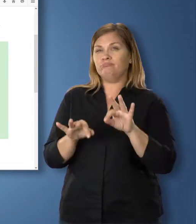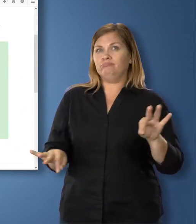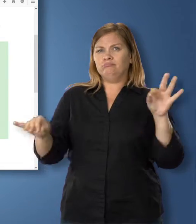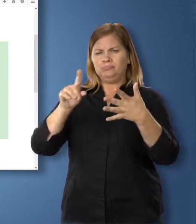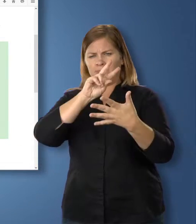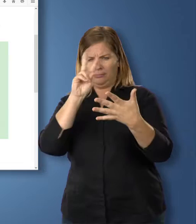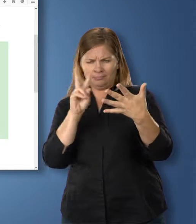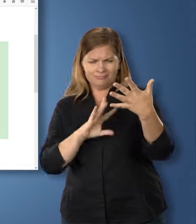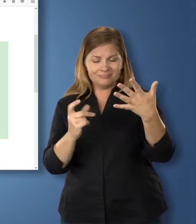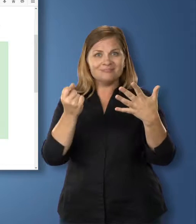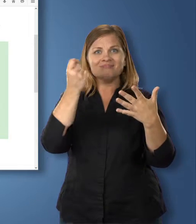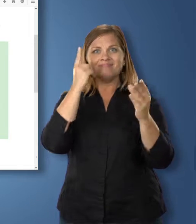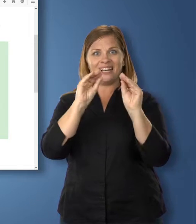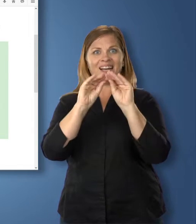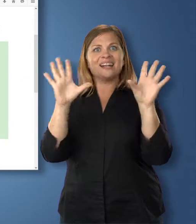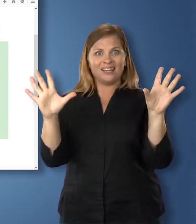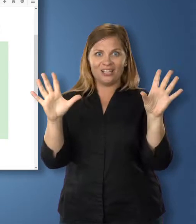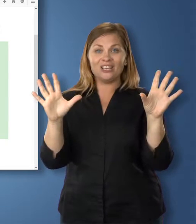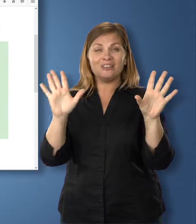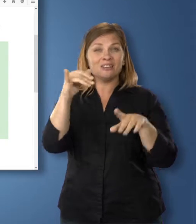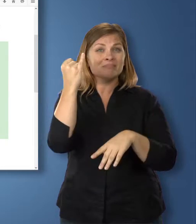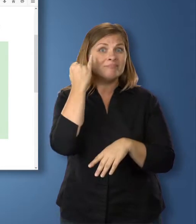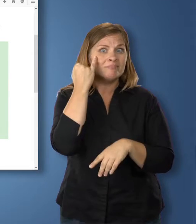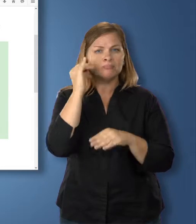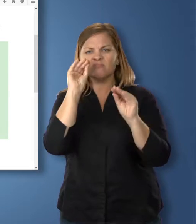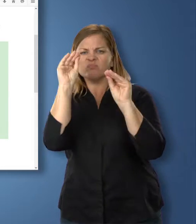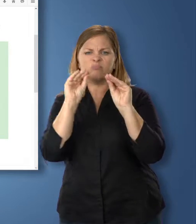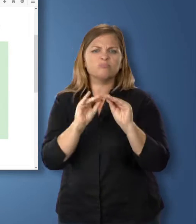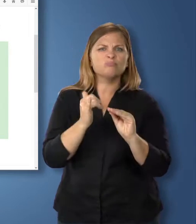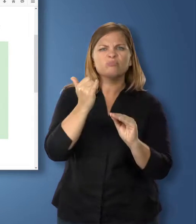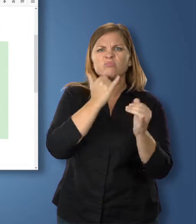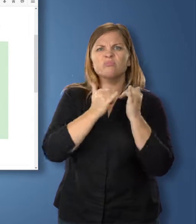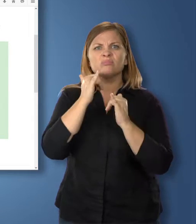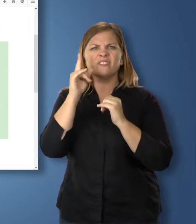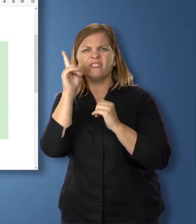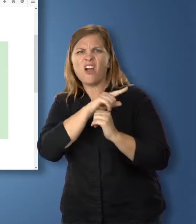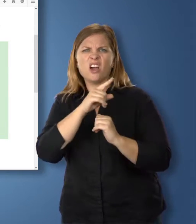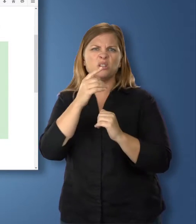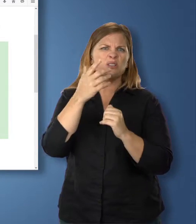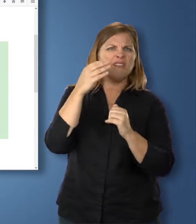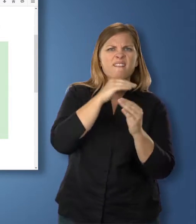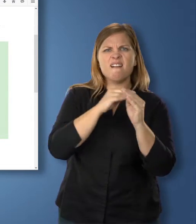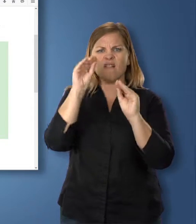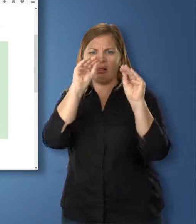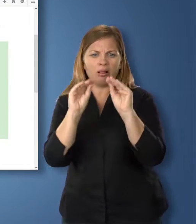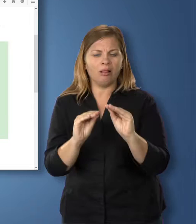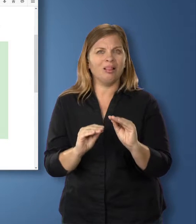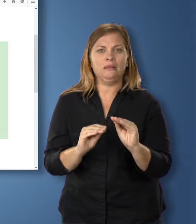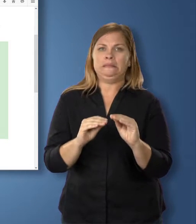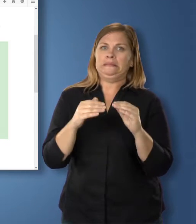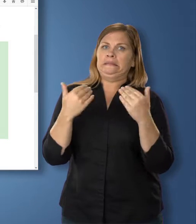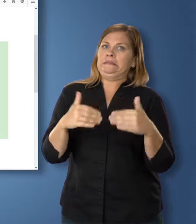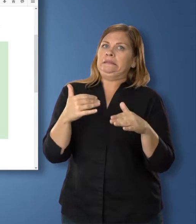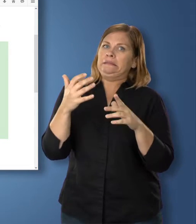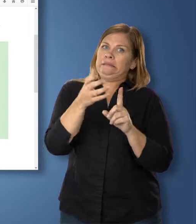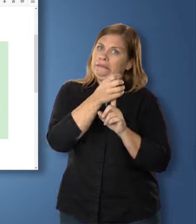have read and understand this statement, that giving false information is a felony punishable by not more than 5 years imprisonment